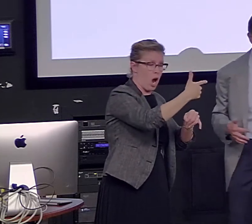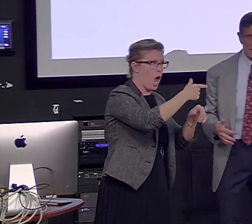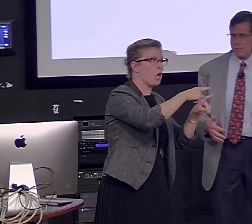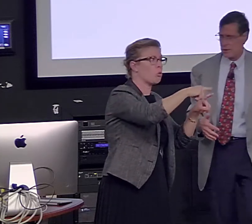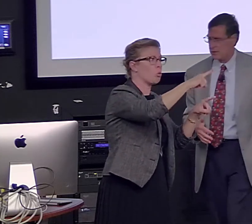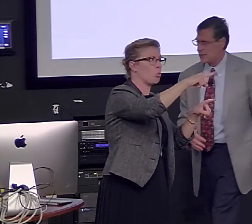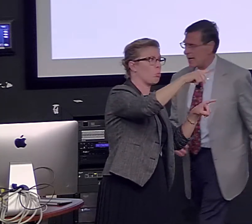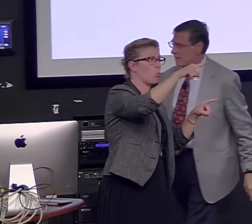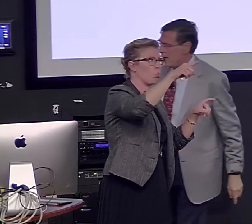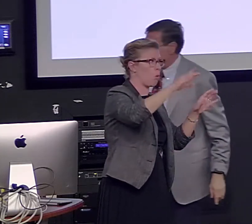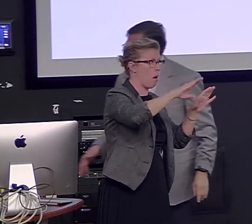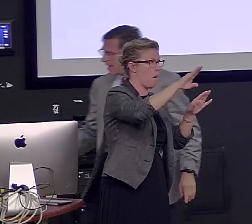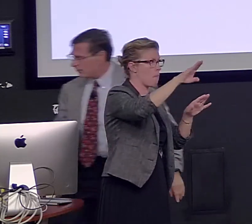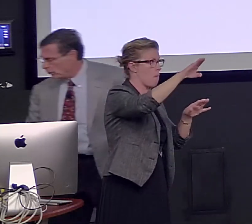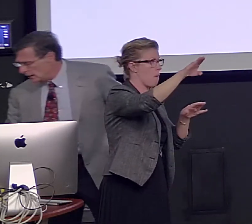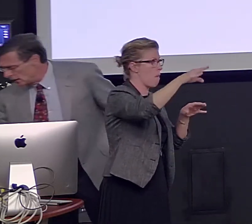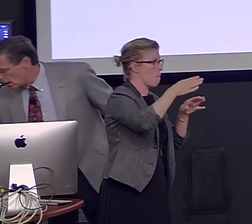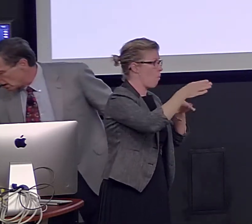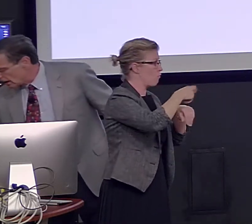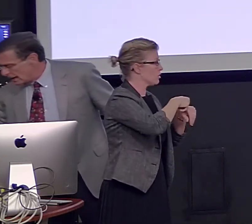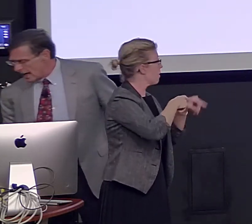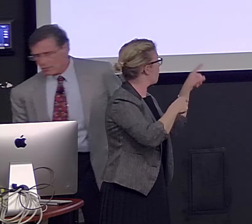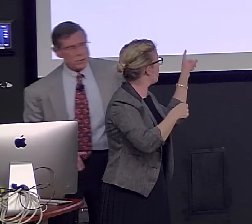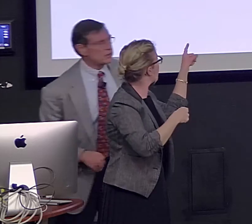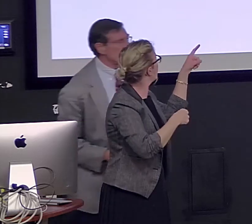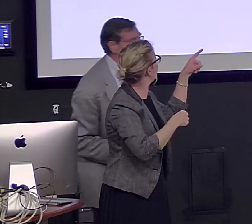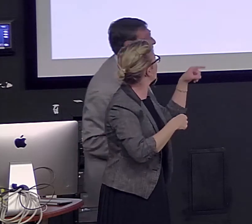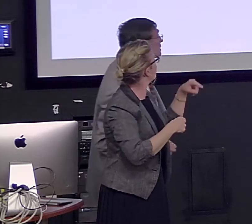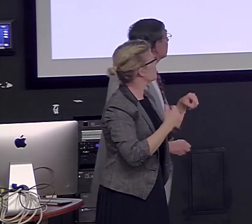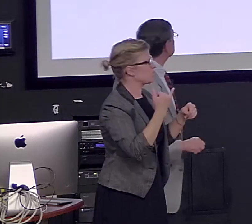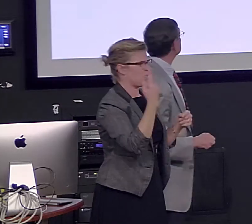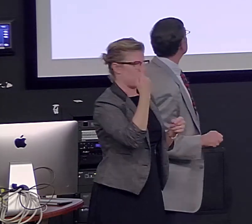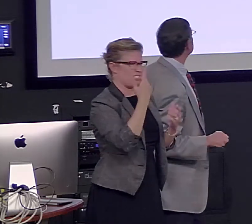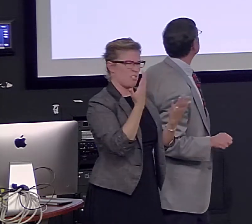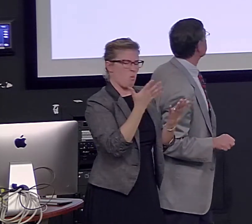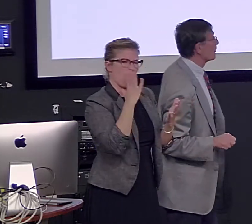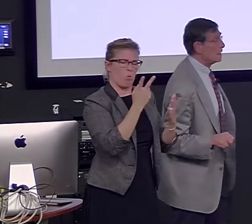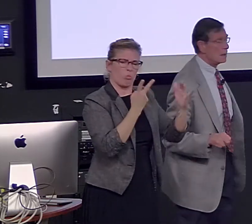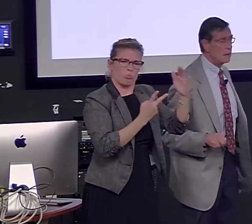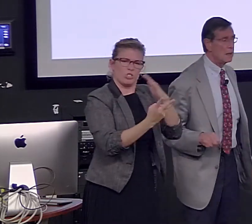that period of time. And if we look at what are the predictors of,